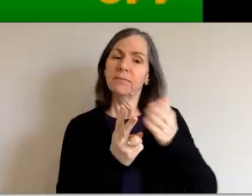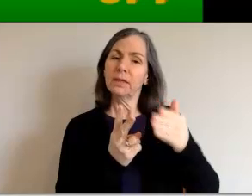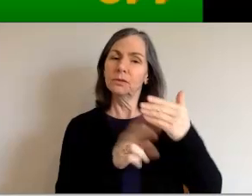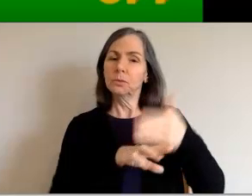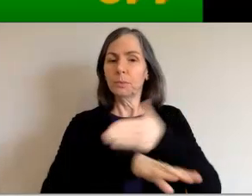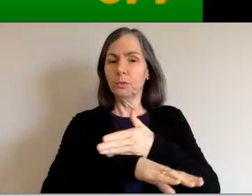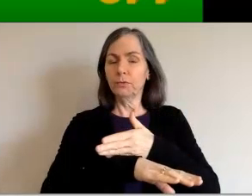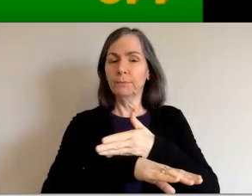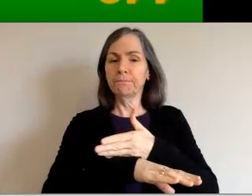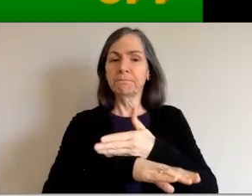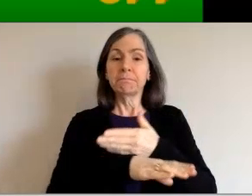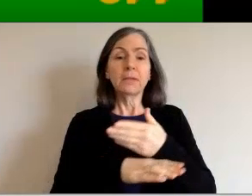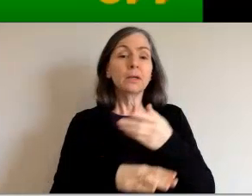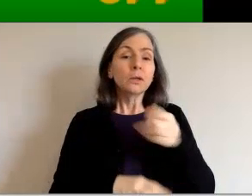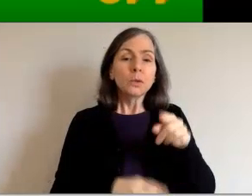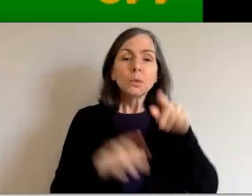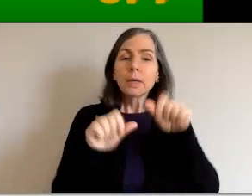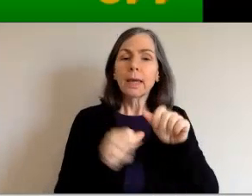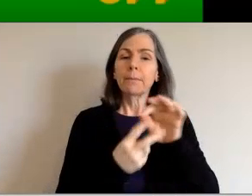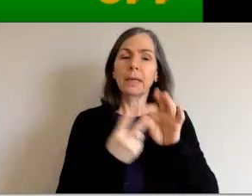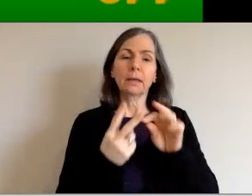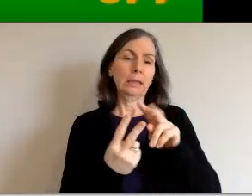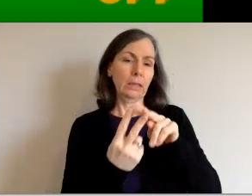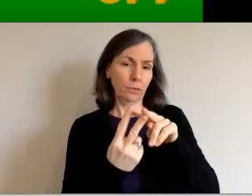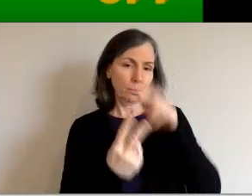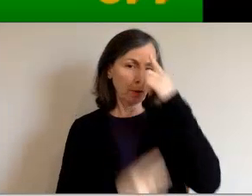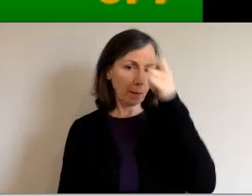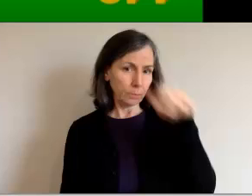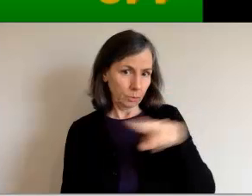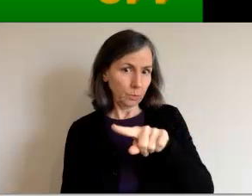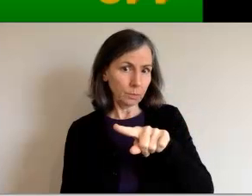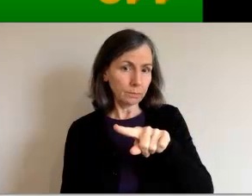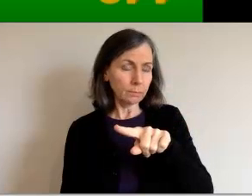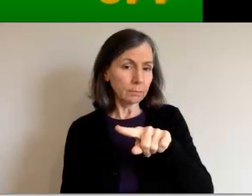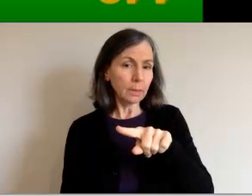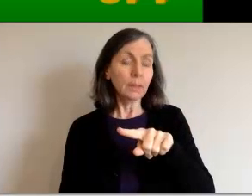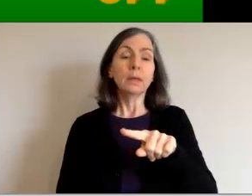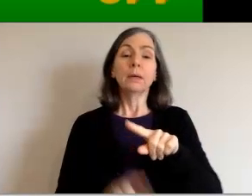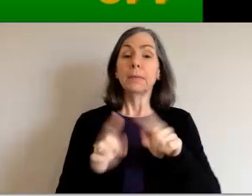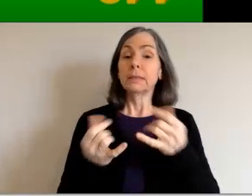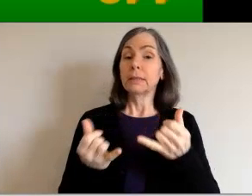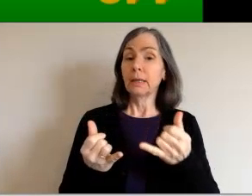In this example, we're going to do the Class Path on the left.